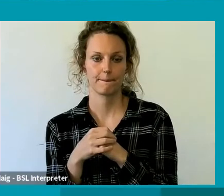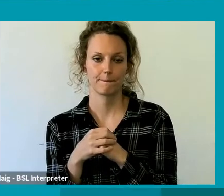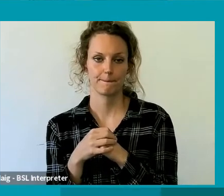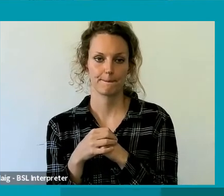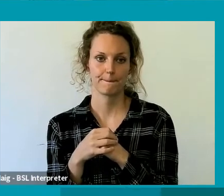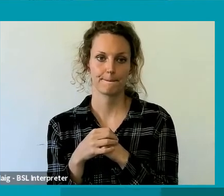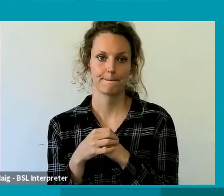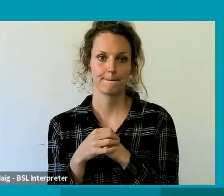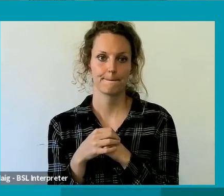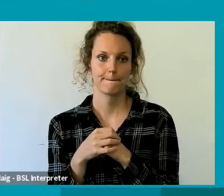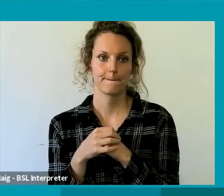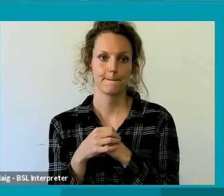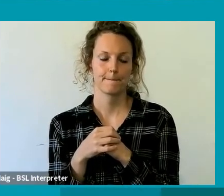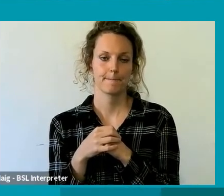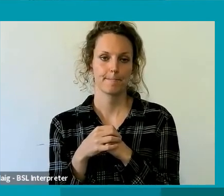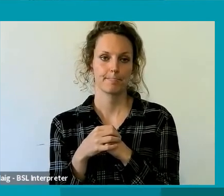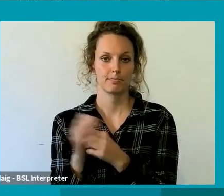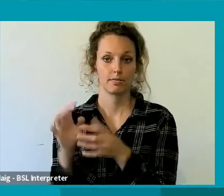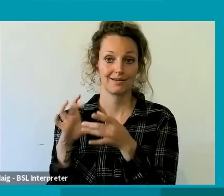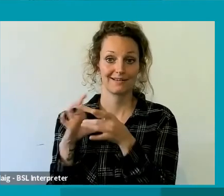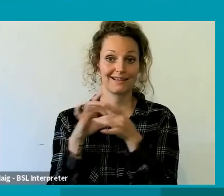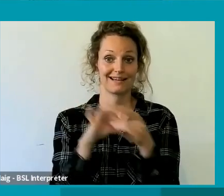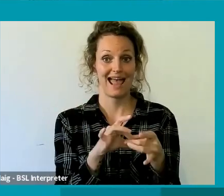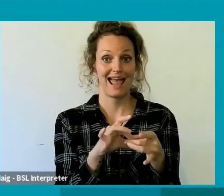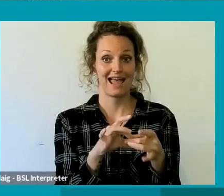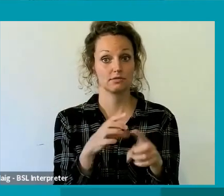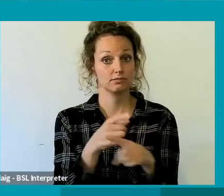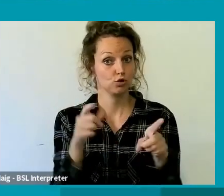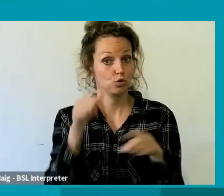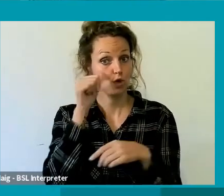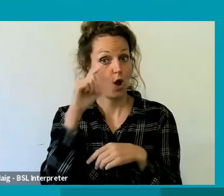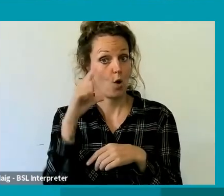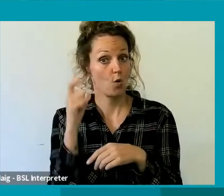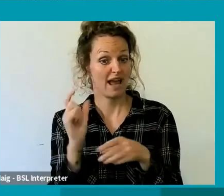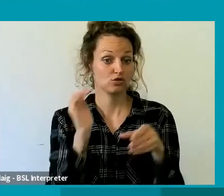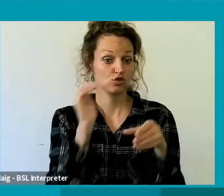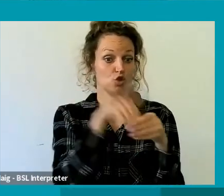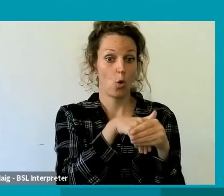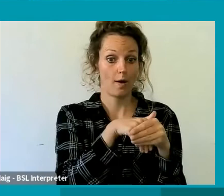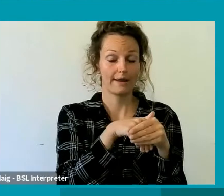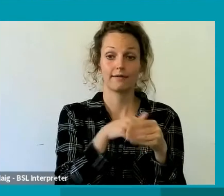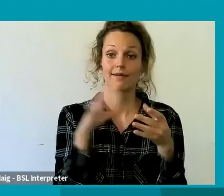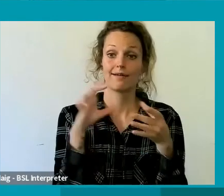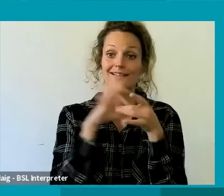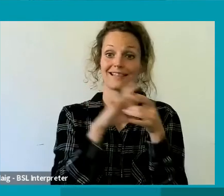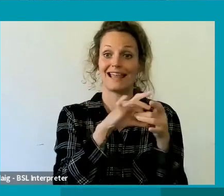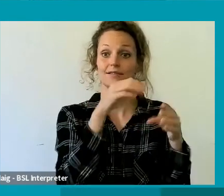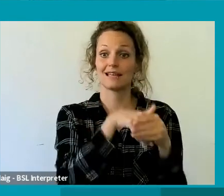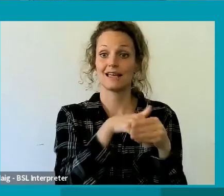that you can join a LinkedIn group? Many LinkedIn groups there are hundreds and thousands.